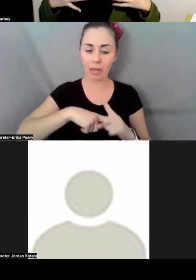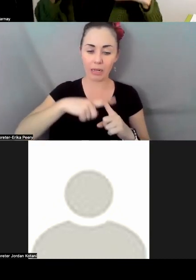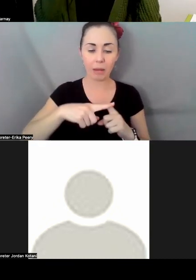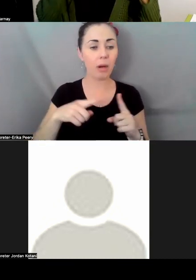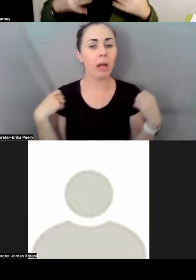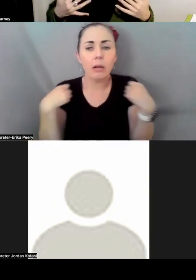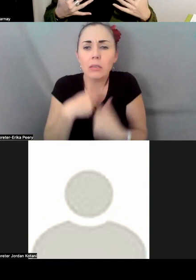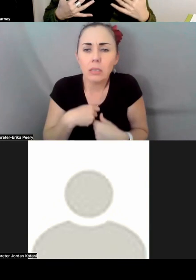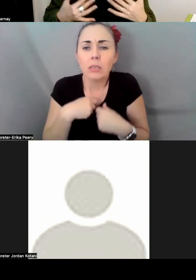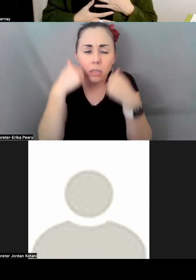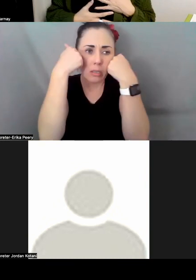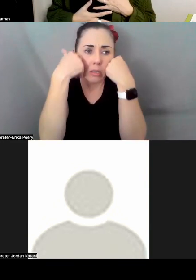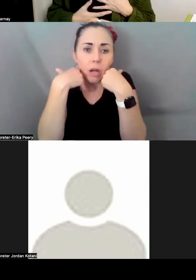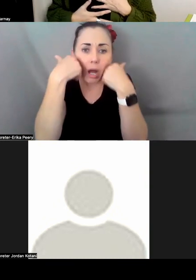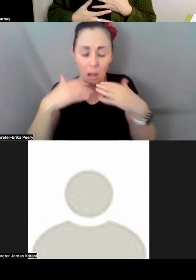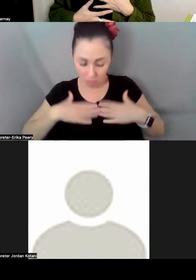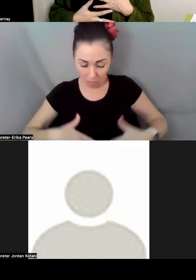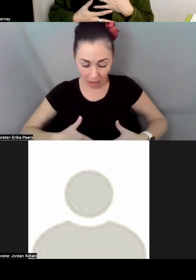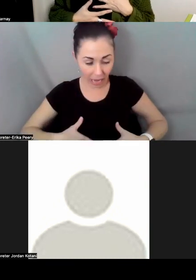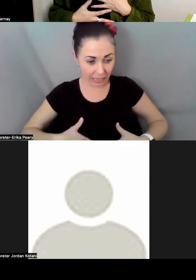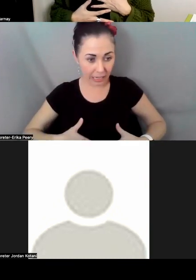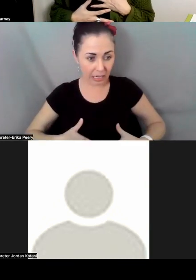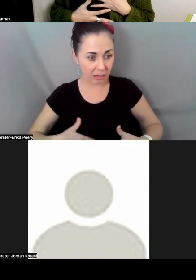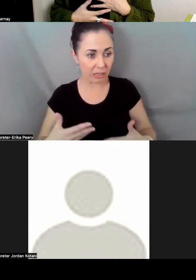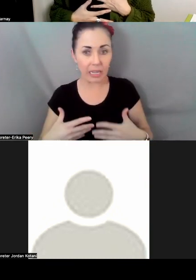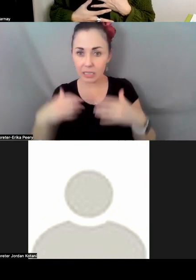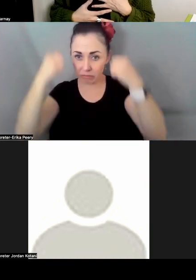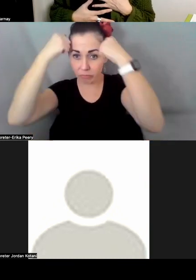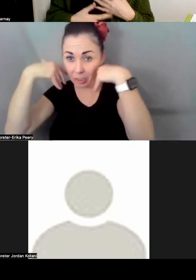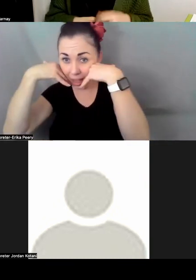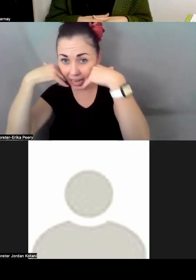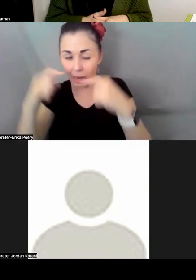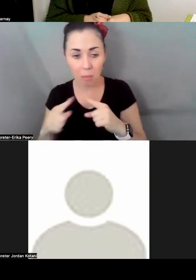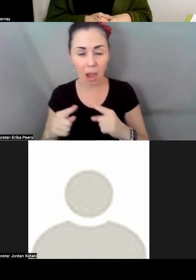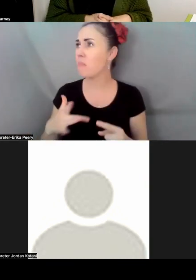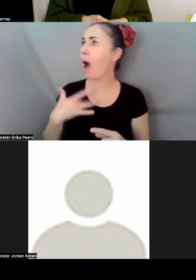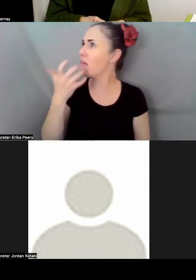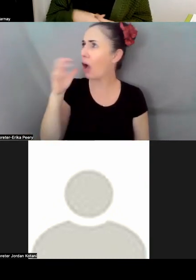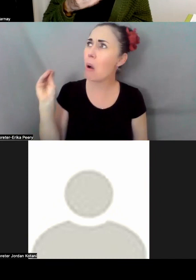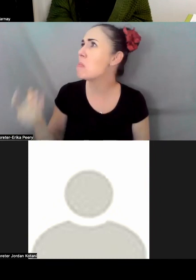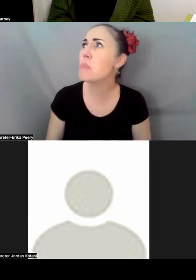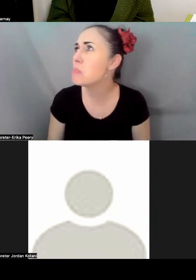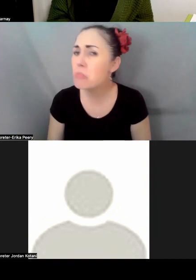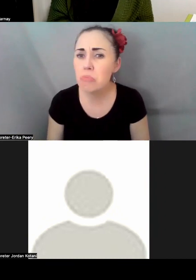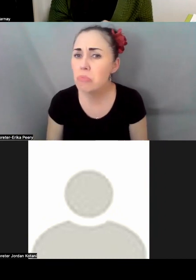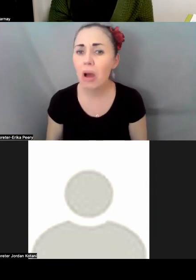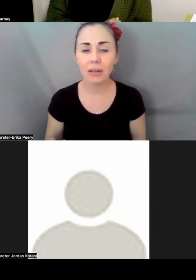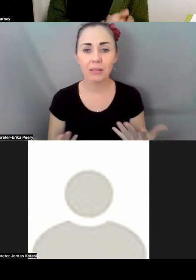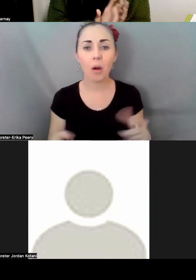a physical response. I don't feel. Not bothered by it. Not being aware of needing to use the toilet.